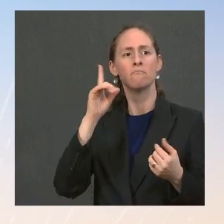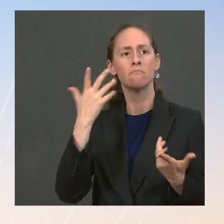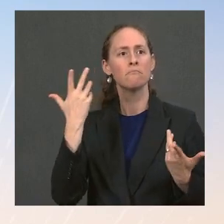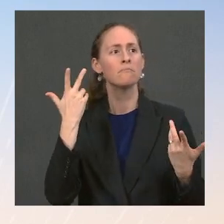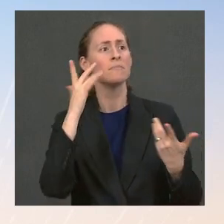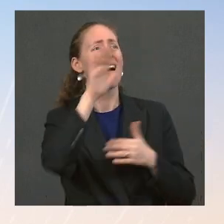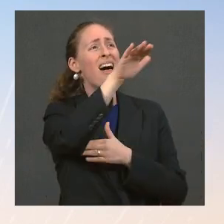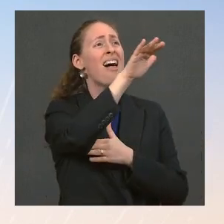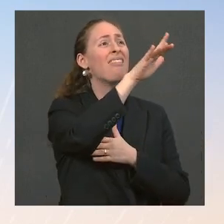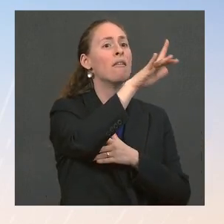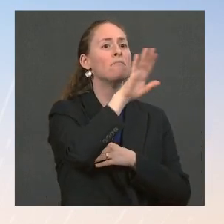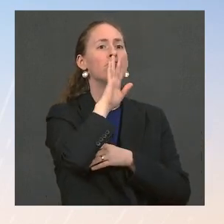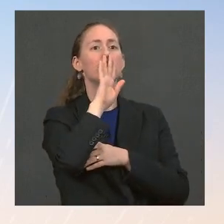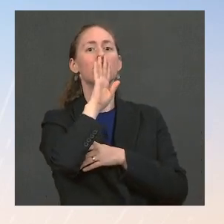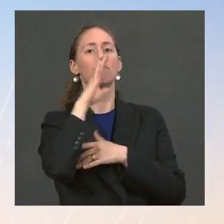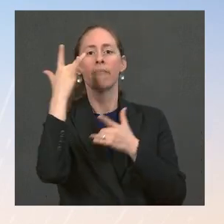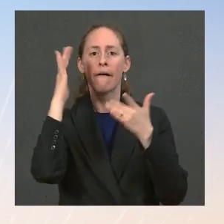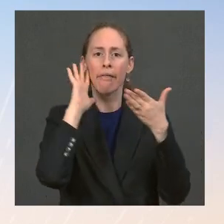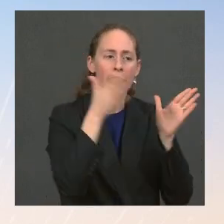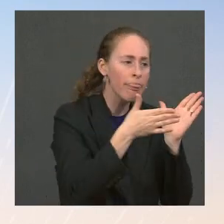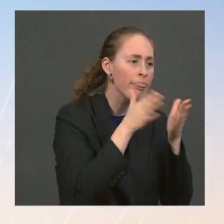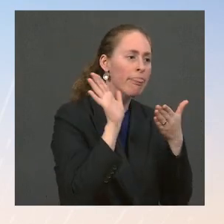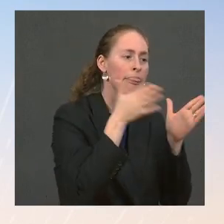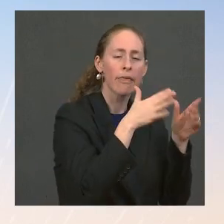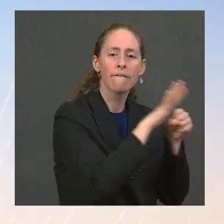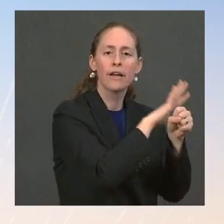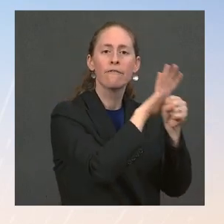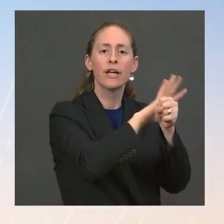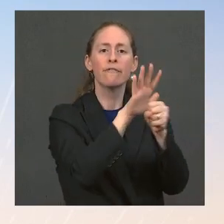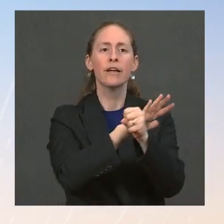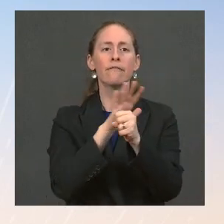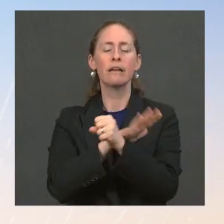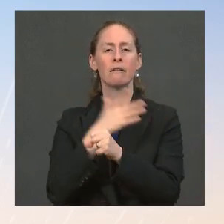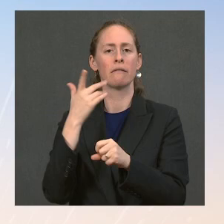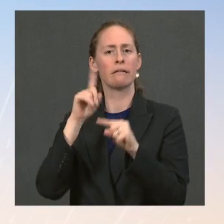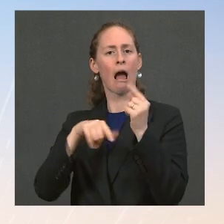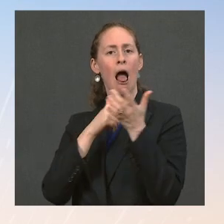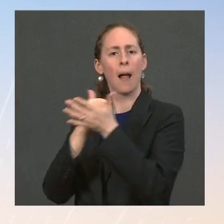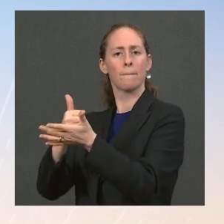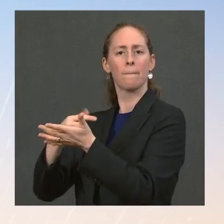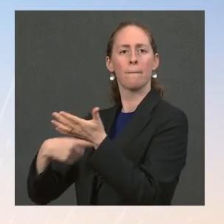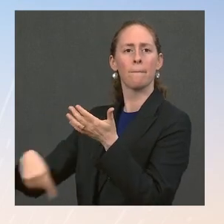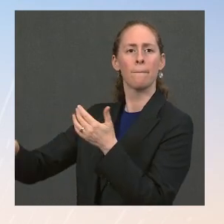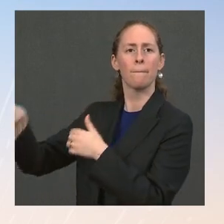I don't have any other update for the privacy of this -- this individual. The Press: But setting aside the privacy of the individual,